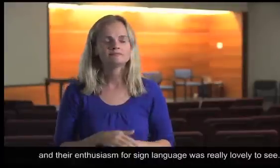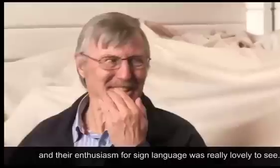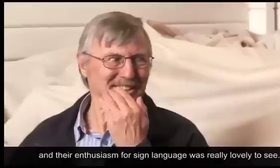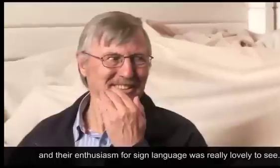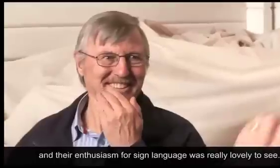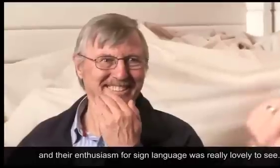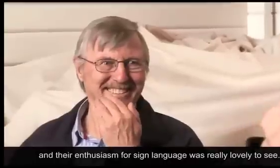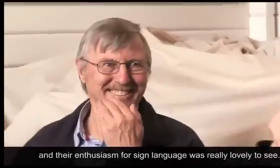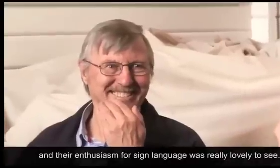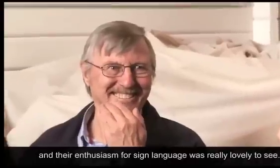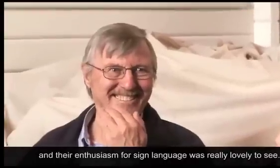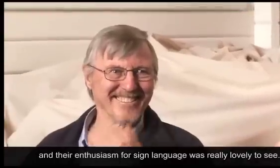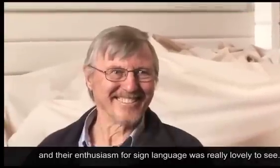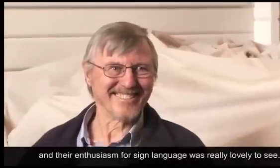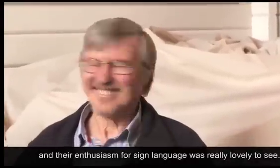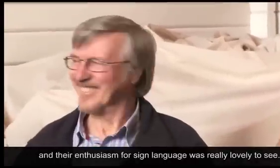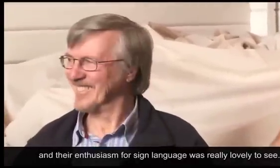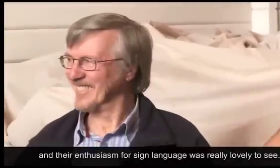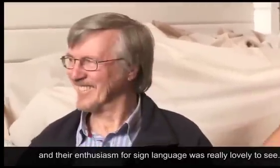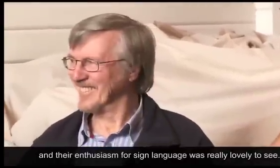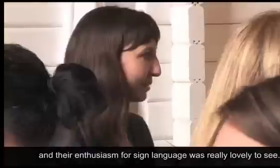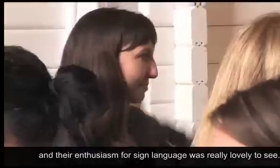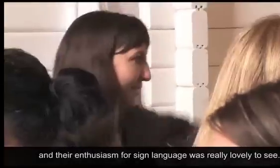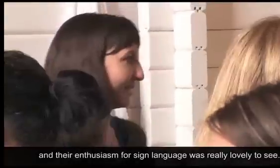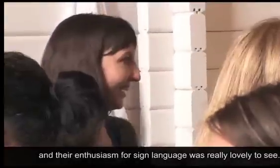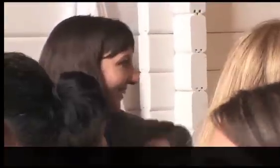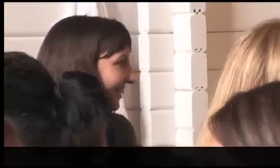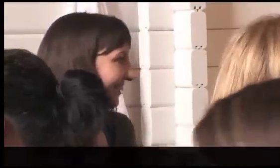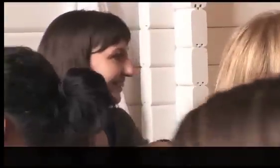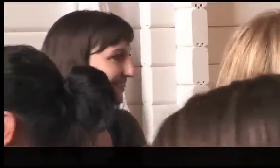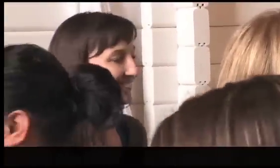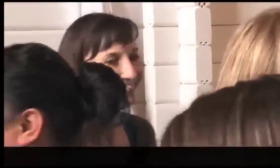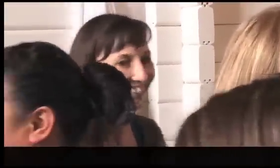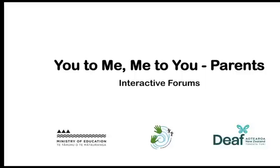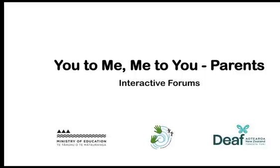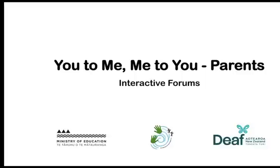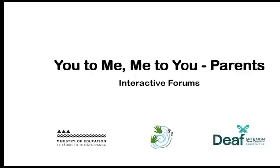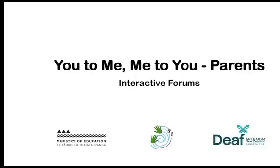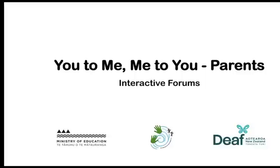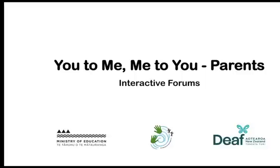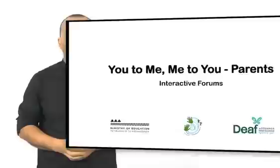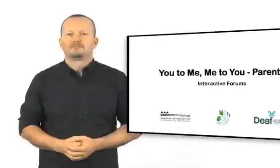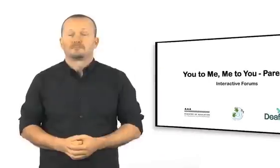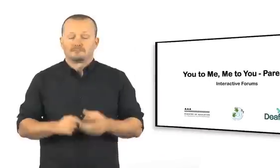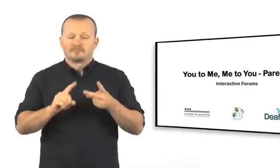and their enthusiasm for sign language was really lovely to see. You to Me, Me to You – Parents – Interactive Forums Background music: Wednesday Morning Epiphany by T. Miracle, K. Lewis, S. Dente and B. Whittington